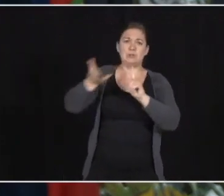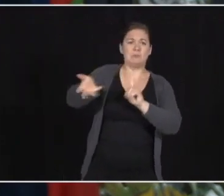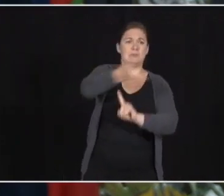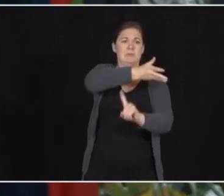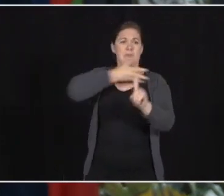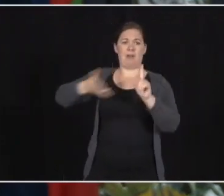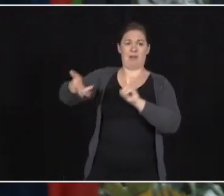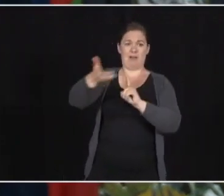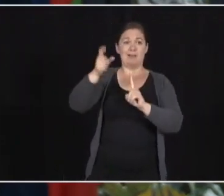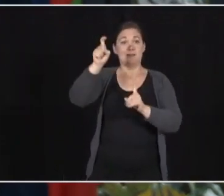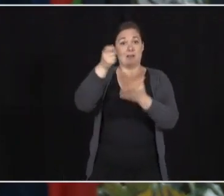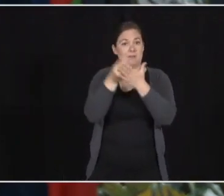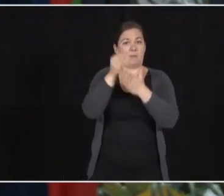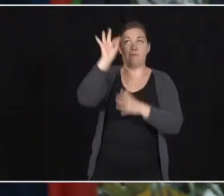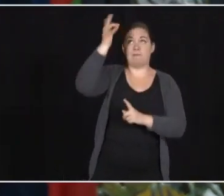from the feds to step up and do their 40% that we usually do.